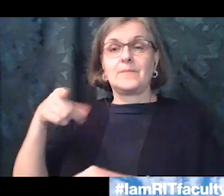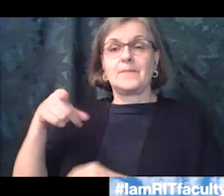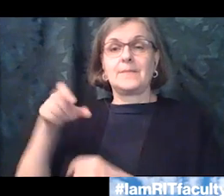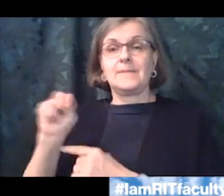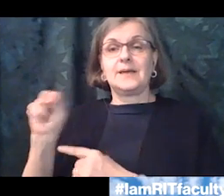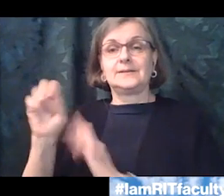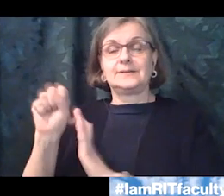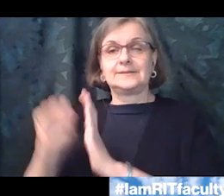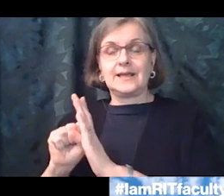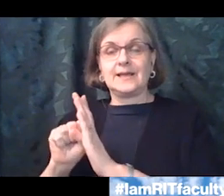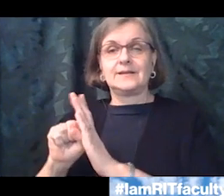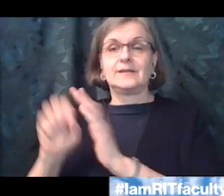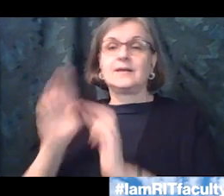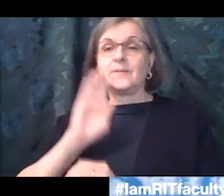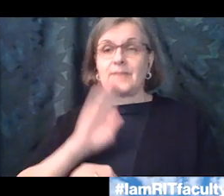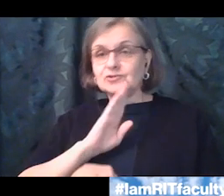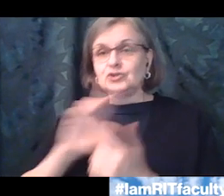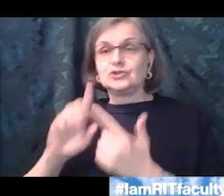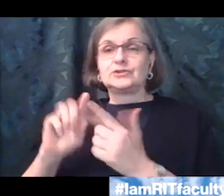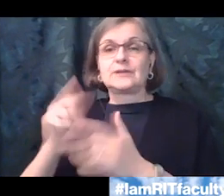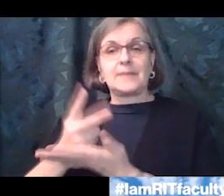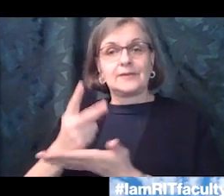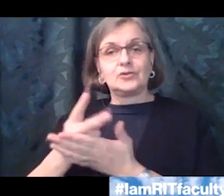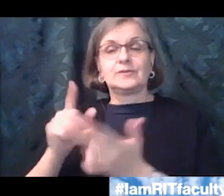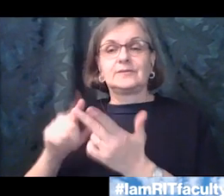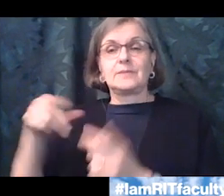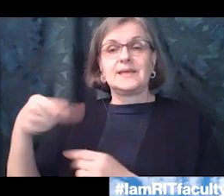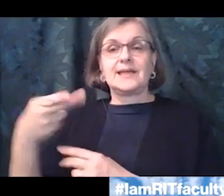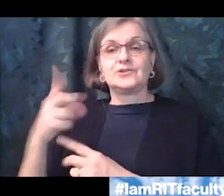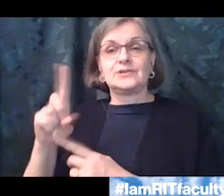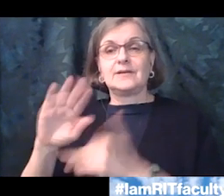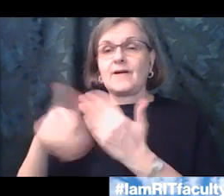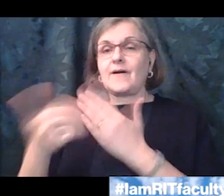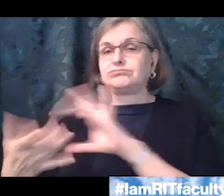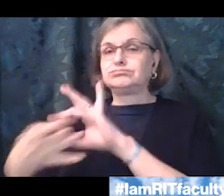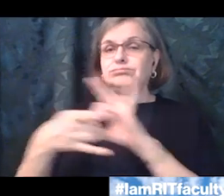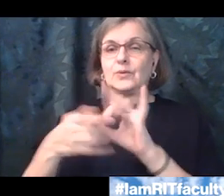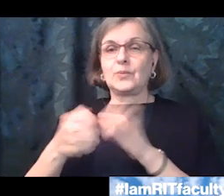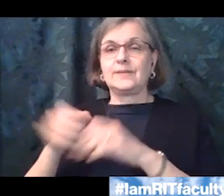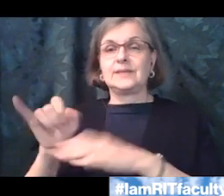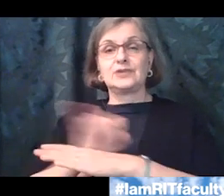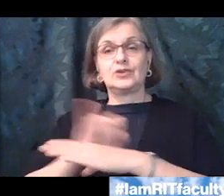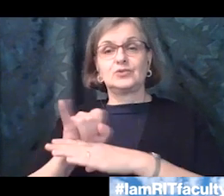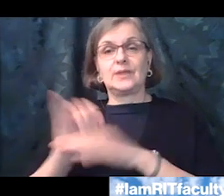masters, and PHD were all in industrial engineering. With industrial engineering, I specialize